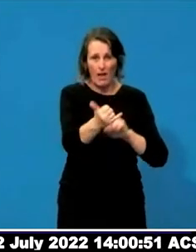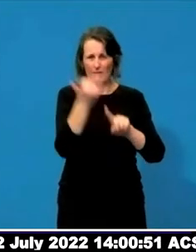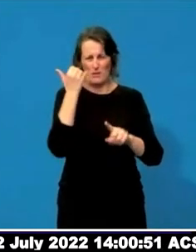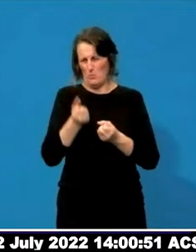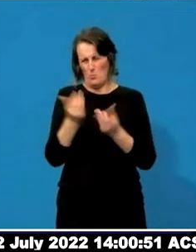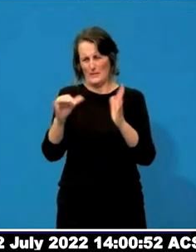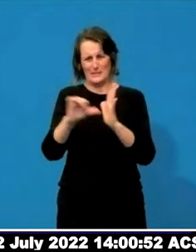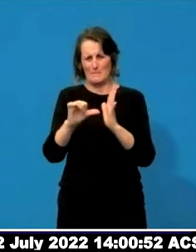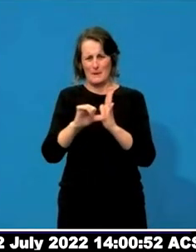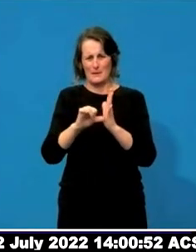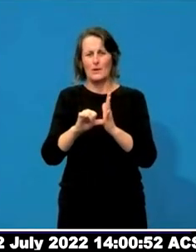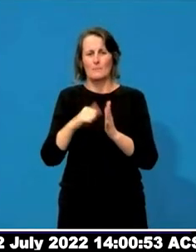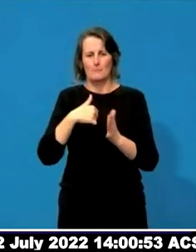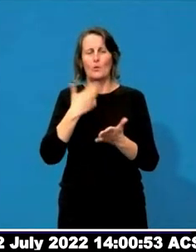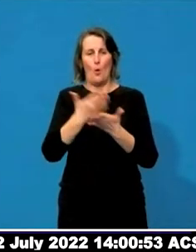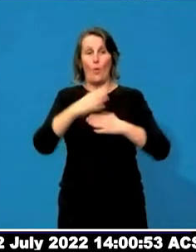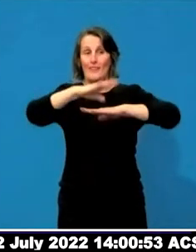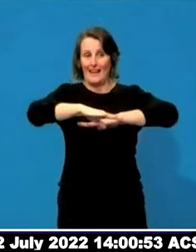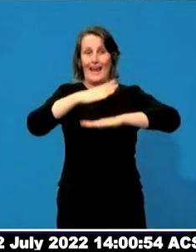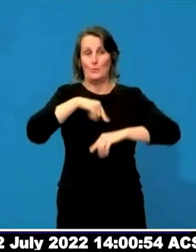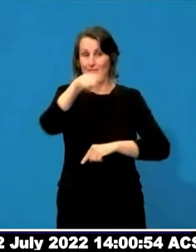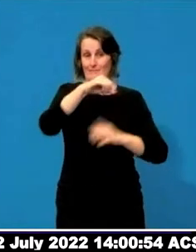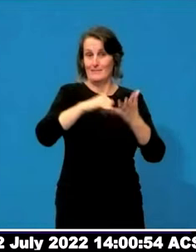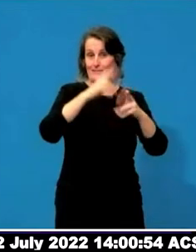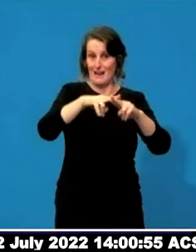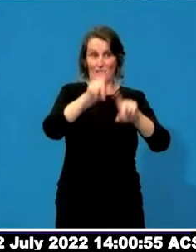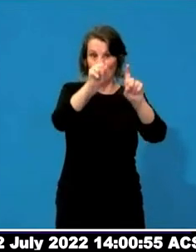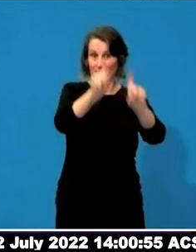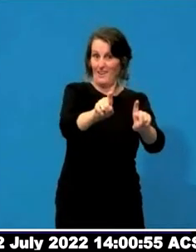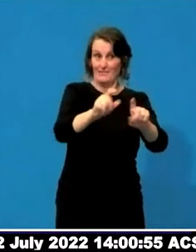The grounds people could be doing that, our people could be doing that work.